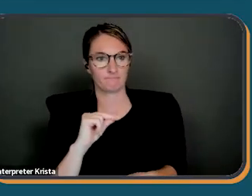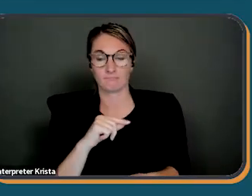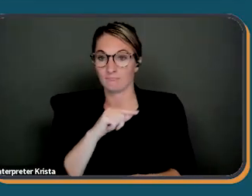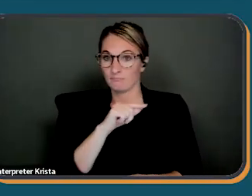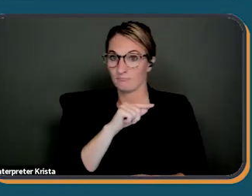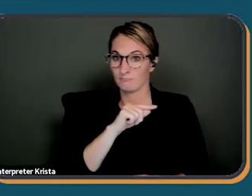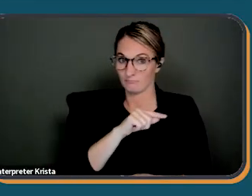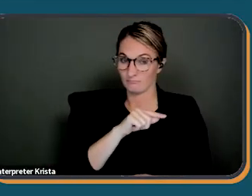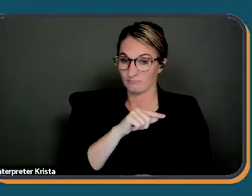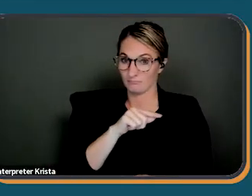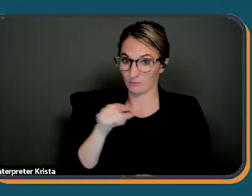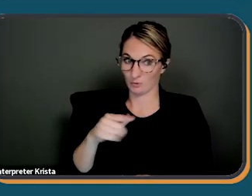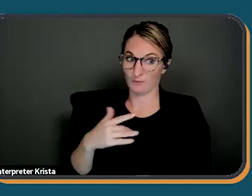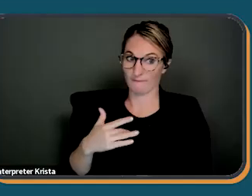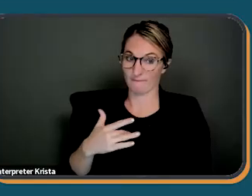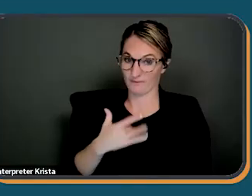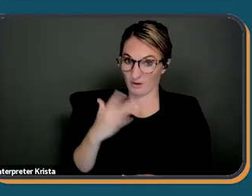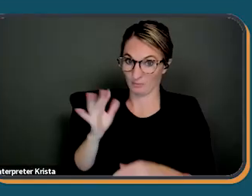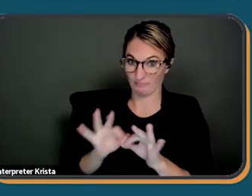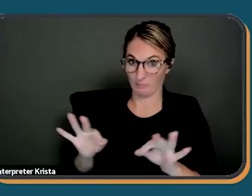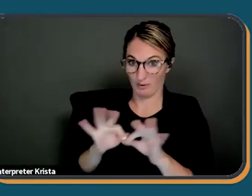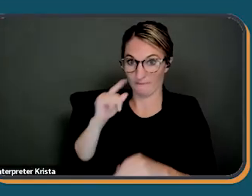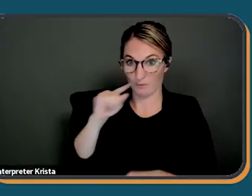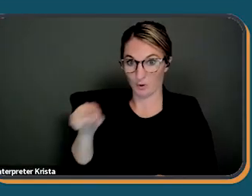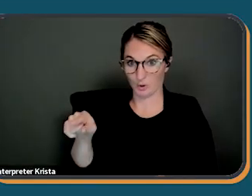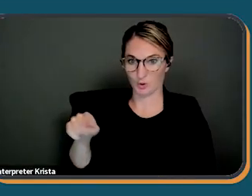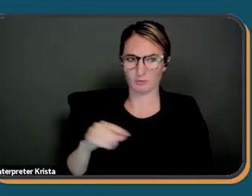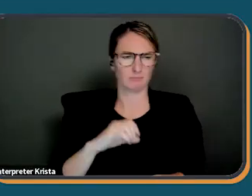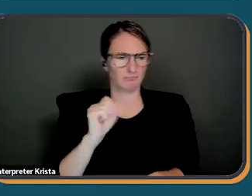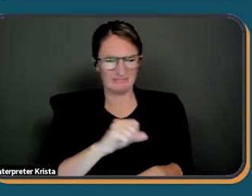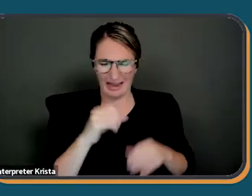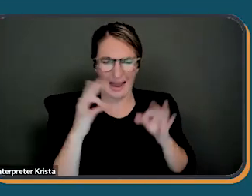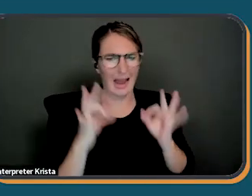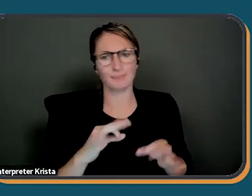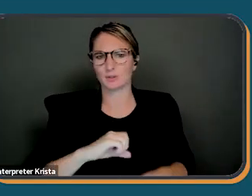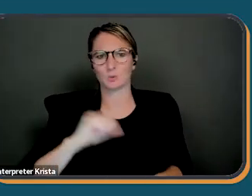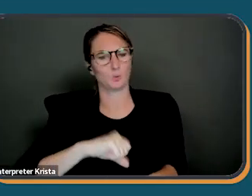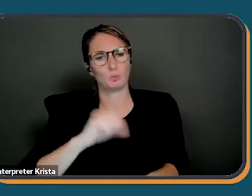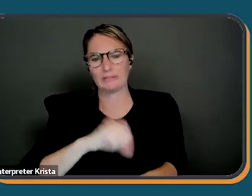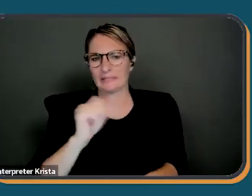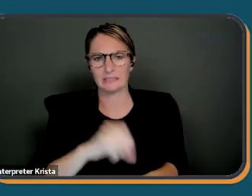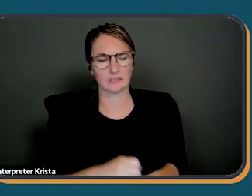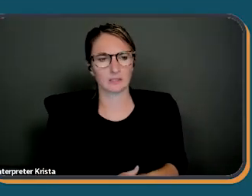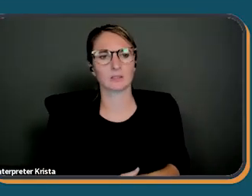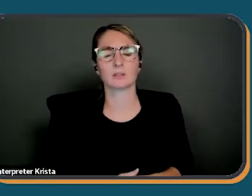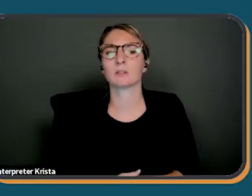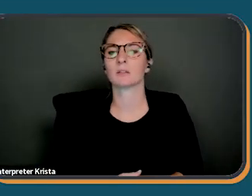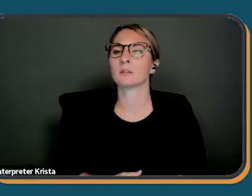Brooke Cruz: Is this one that you feel is going to be important for you -- this screening? Latisha Brown: Yeah, absolutely.